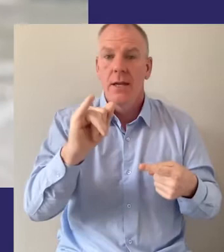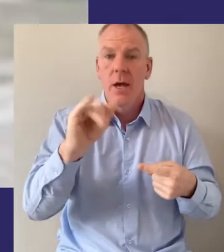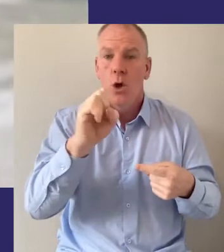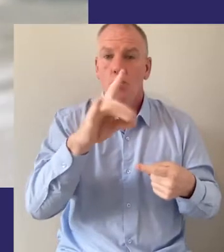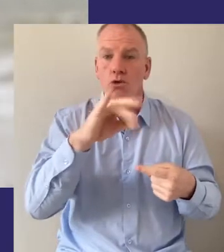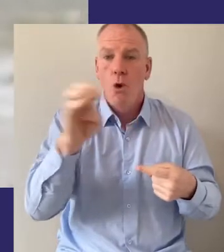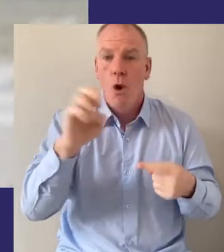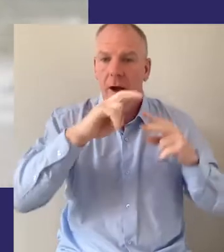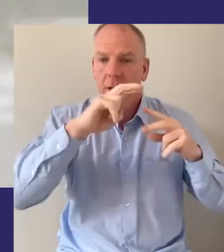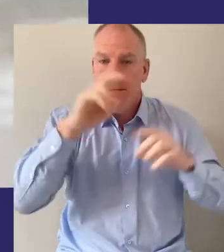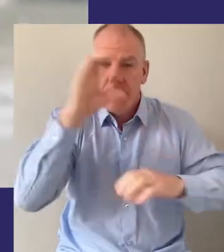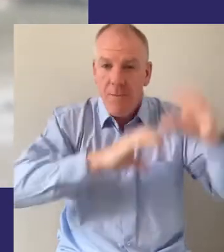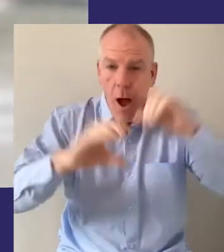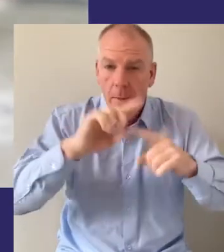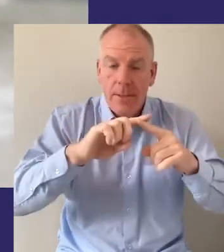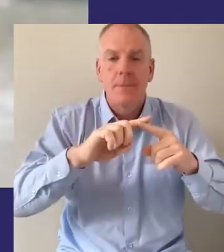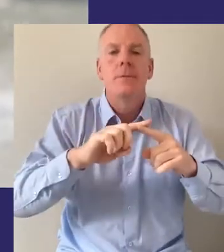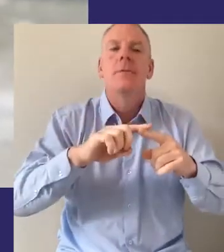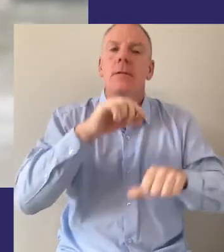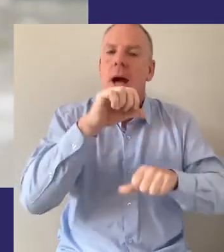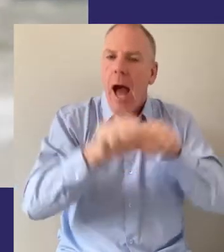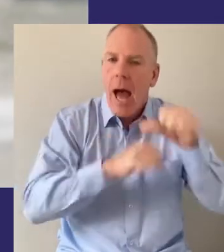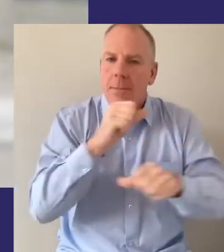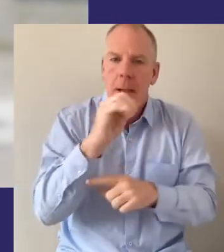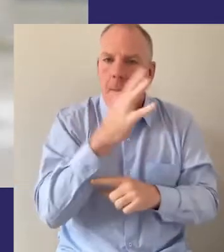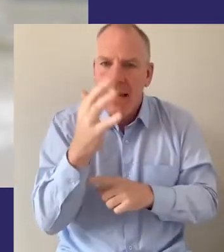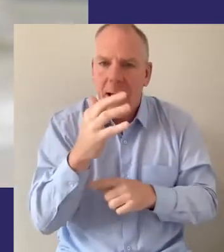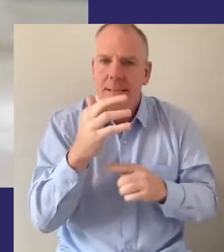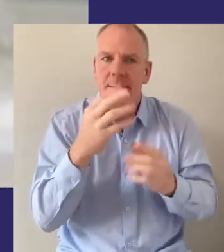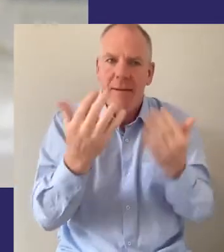which focuses on collecting marine plant and animal records from our rocky shores and rock